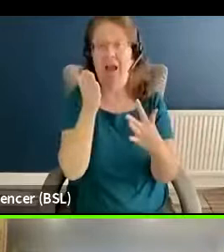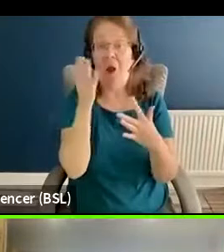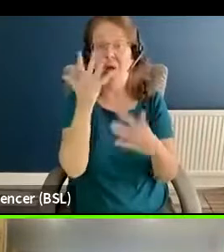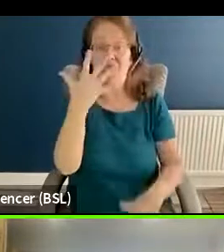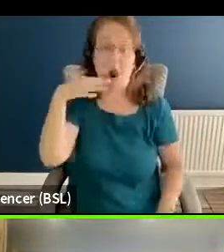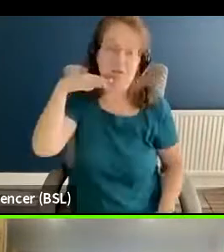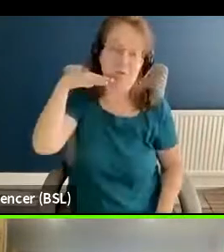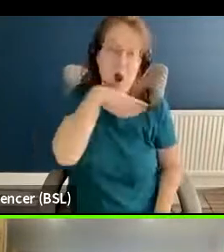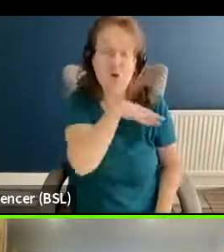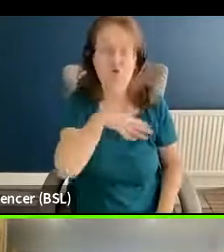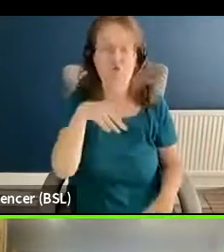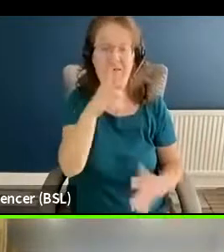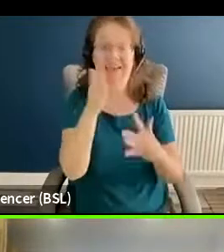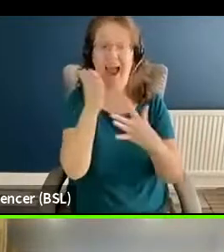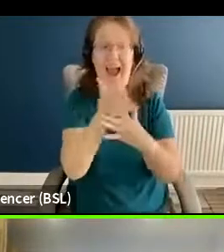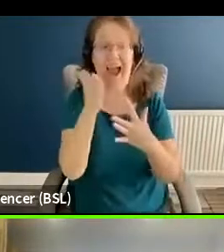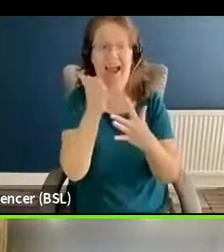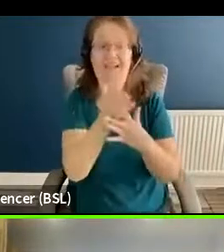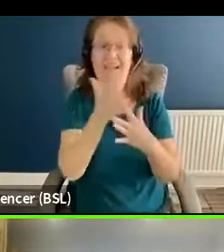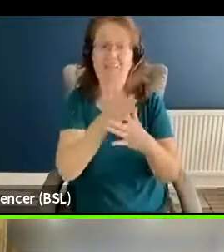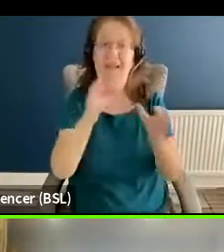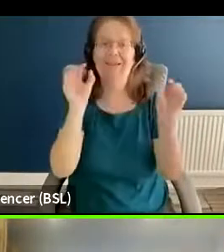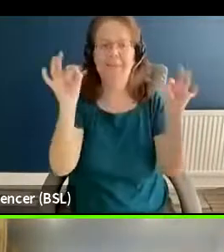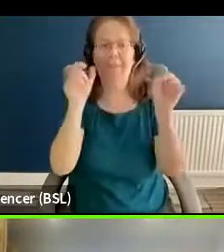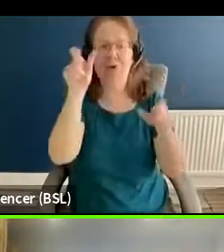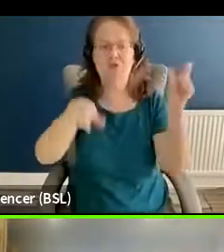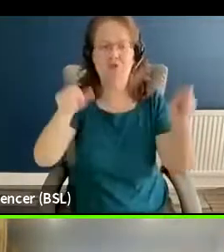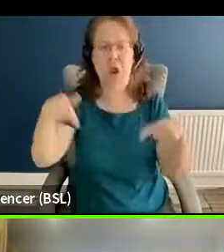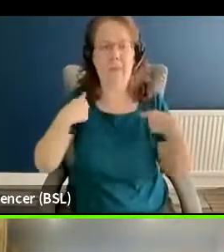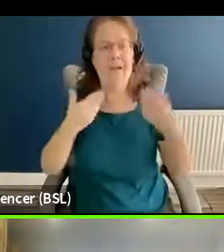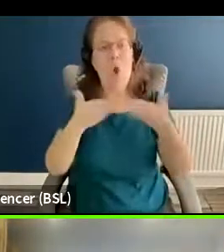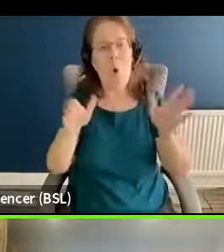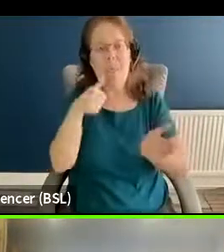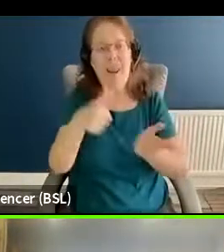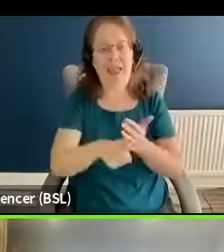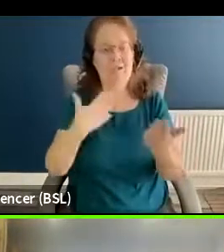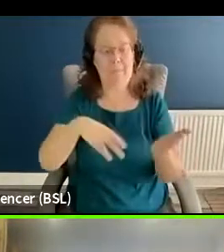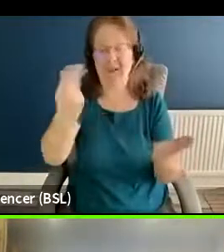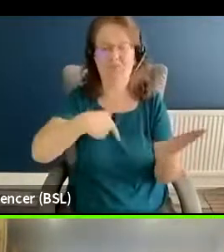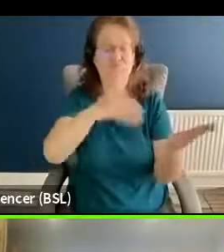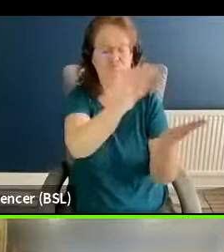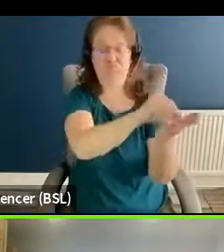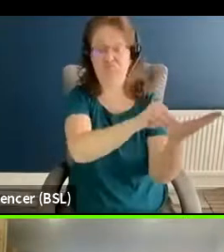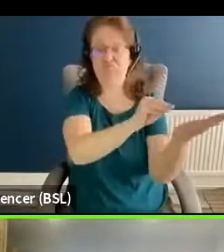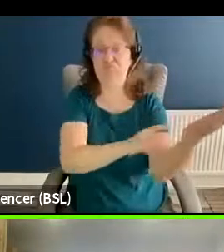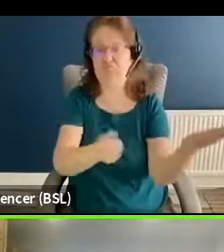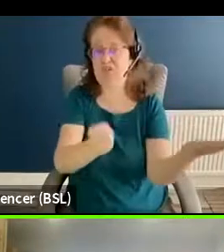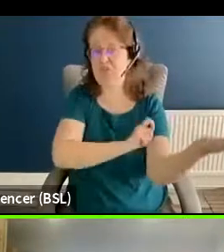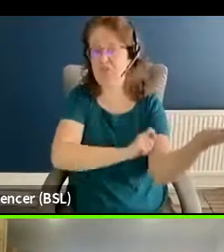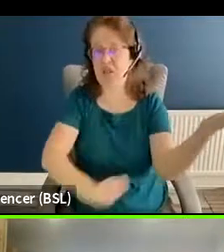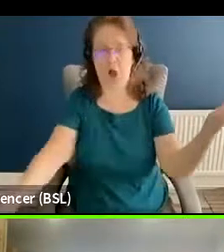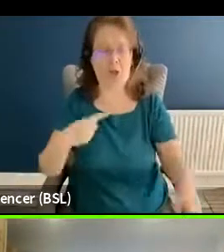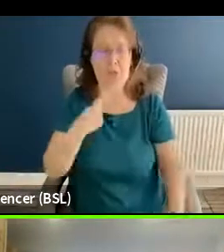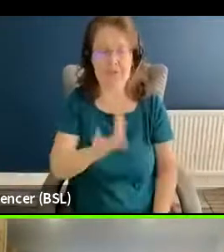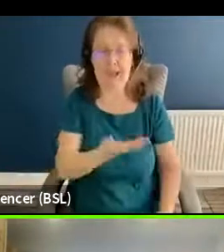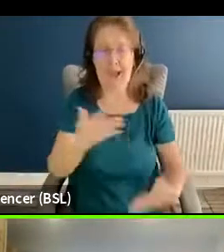some of us have all signed this open letter to the world saying how terrible these overlays are.